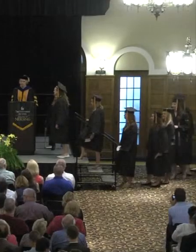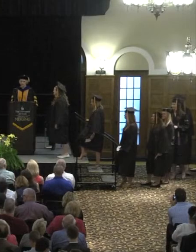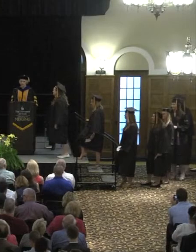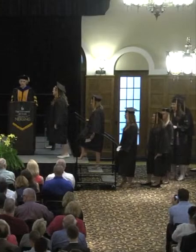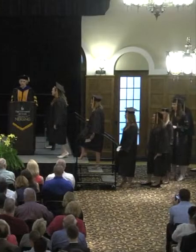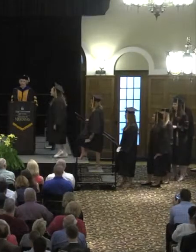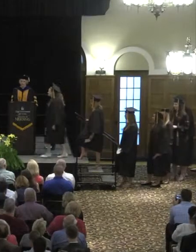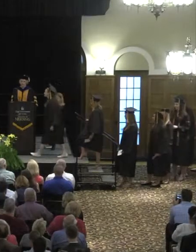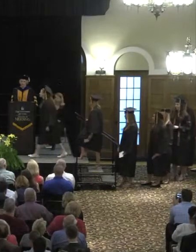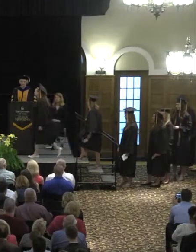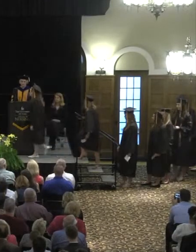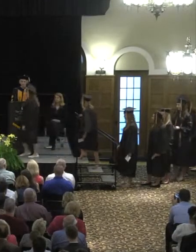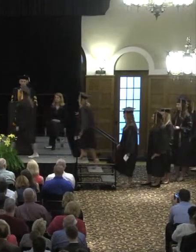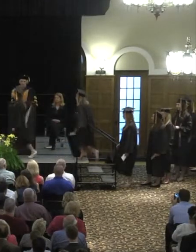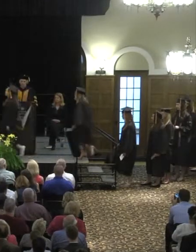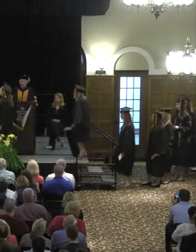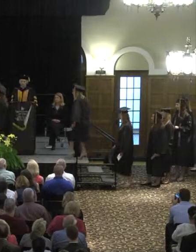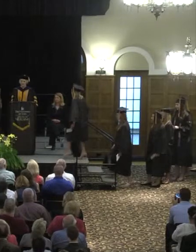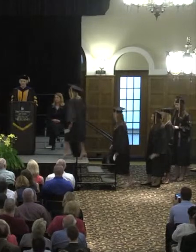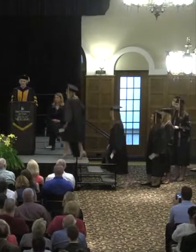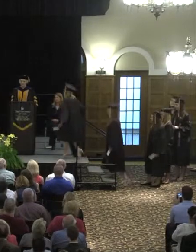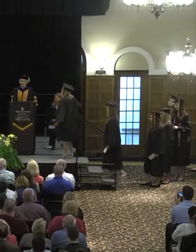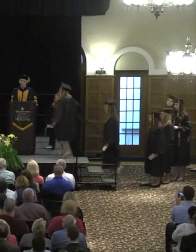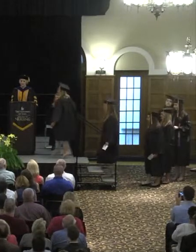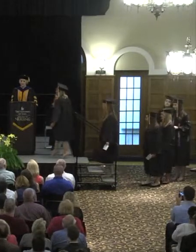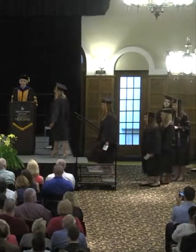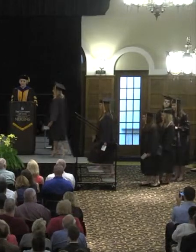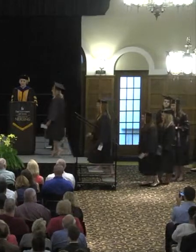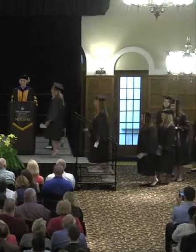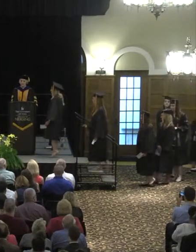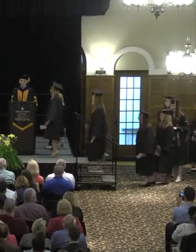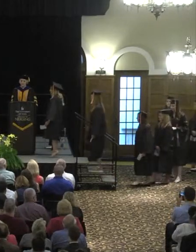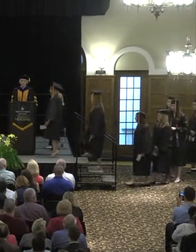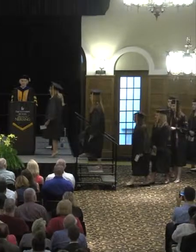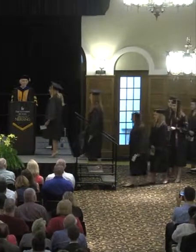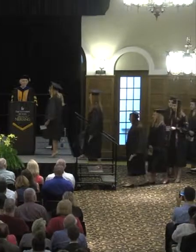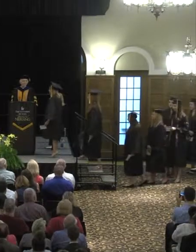Julie Manyout, BSN, Bachelor of Science in Nursing.